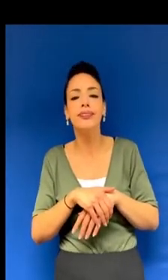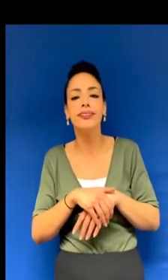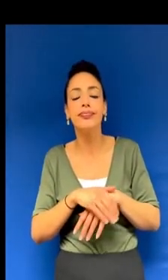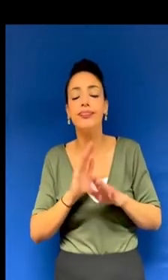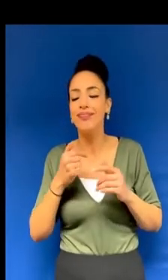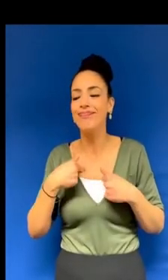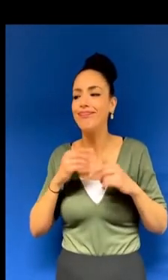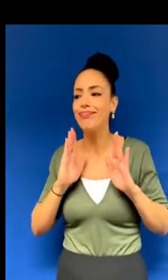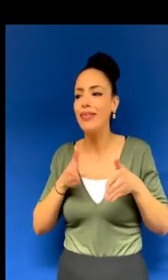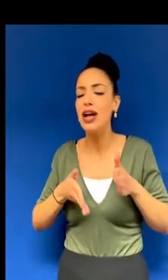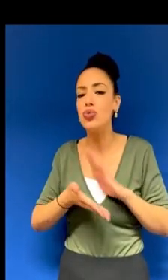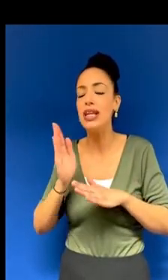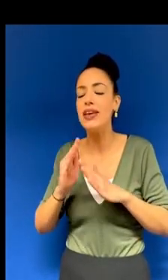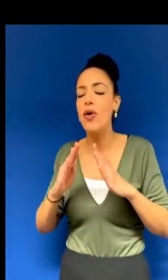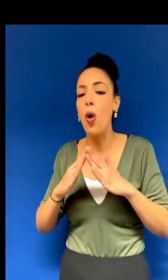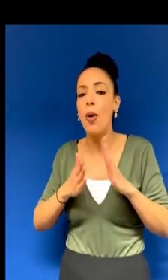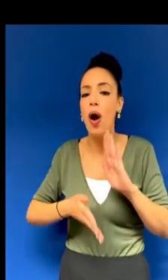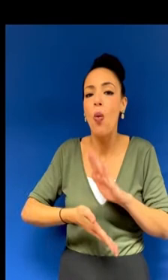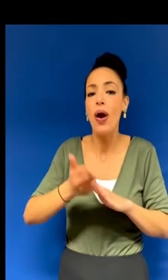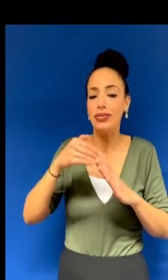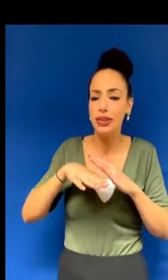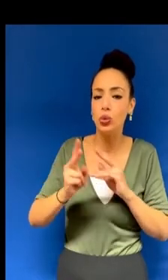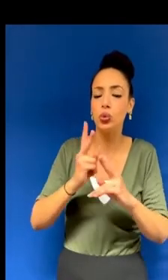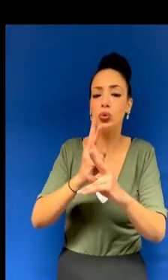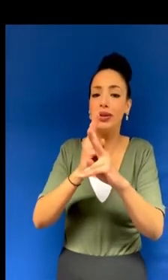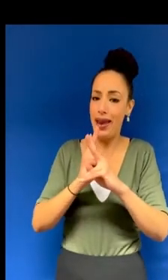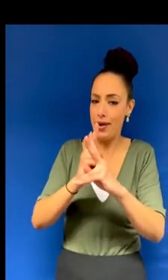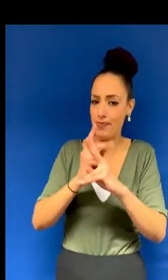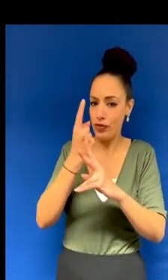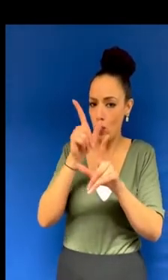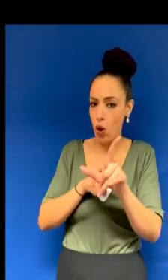sensitive way, in a gentle way, in a generous way, rather than "There is something wrong with you".